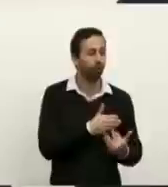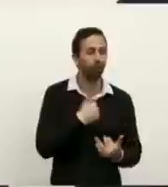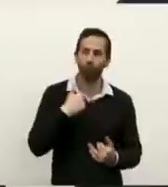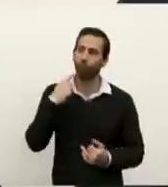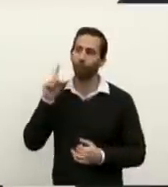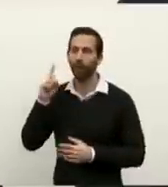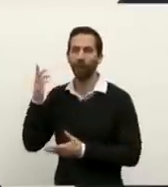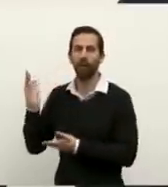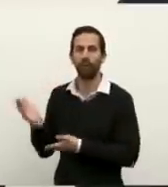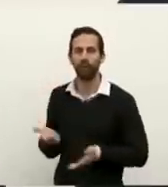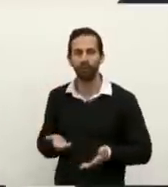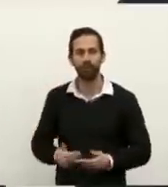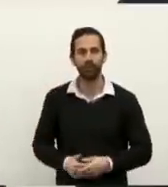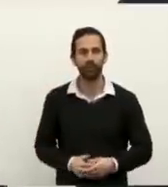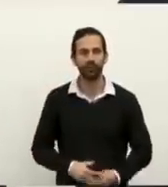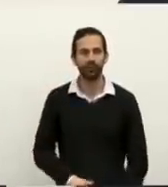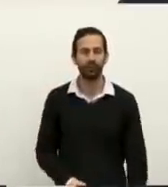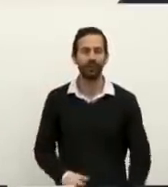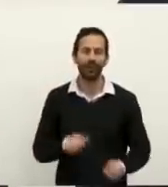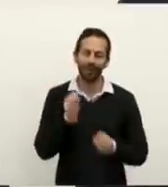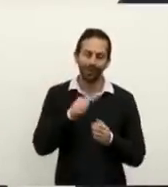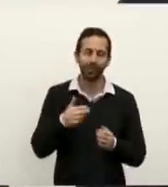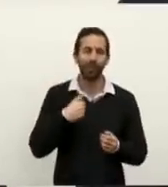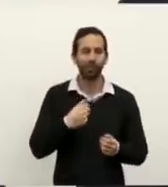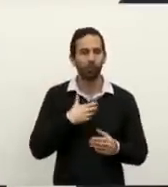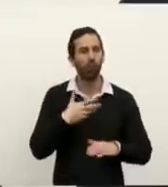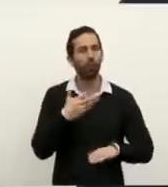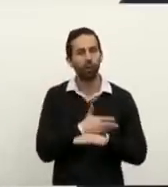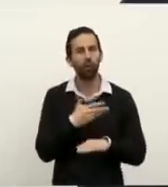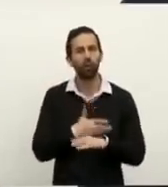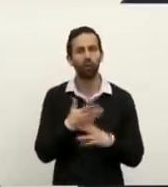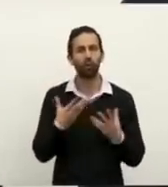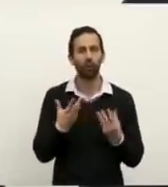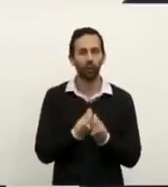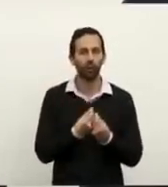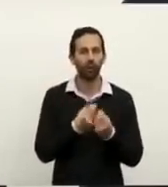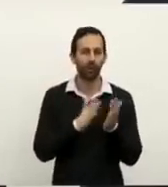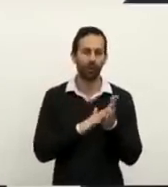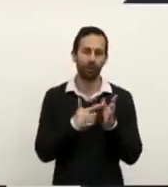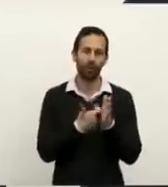Yes, we do have more work to do in this whole area of market development,